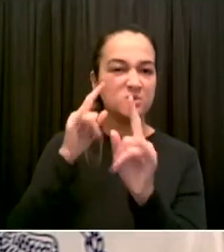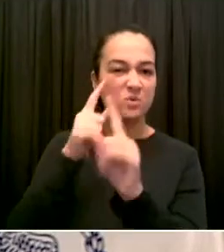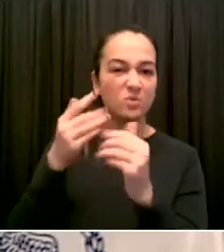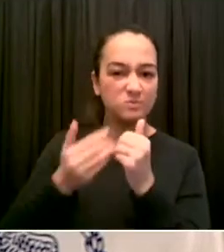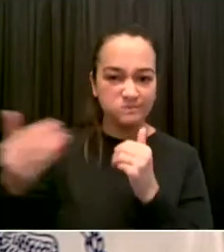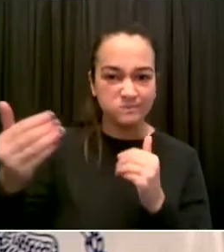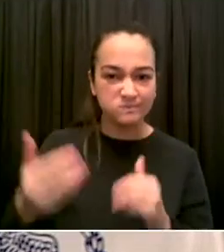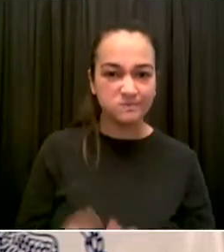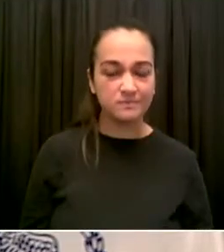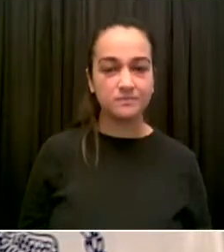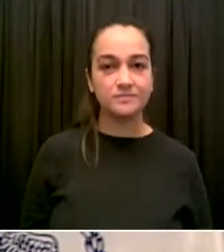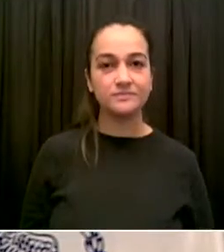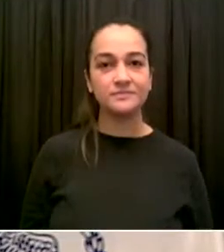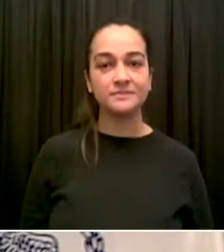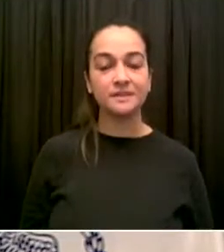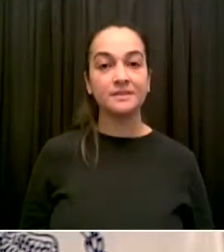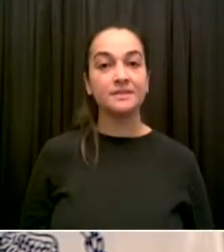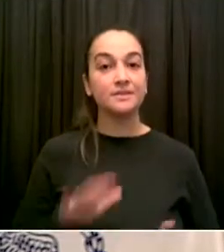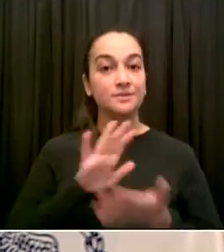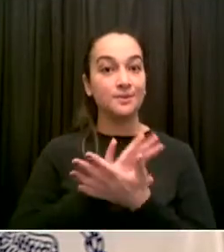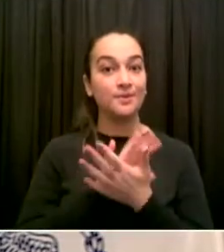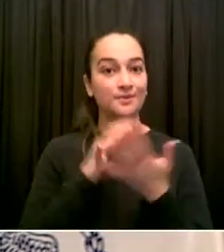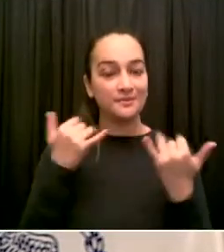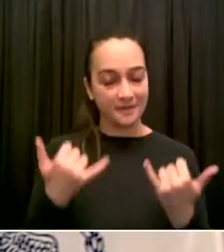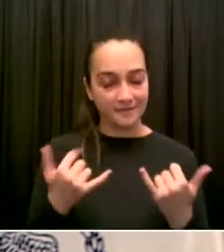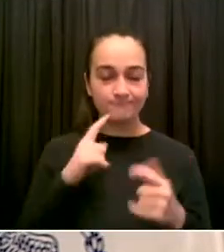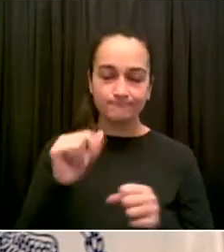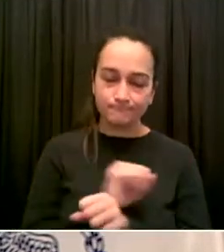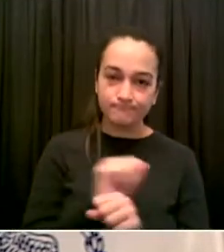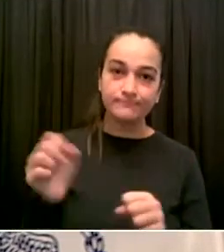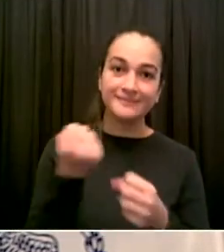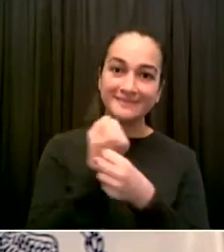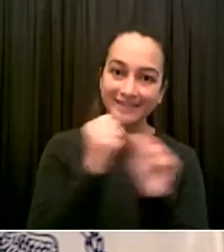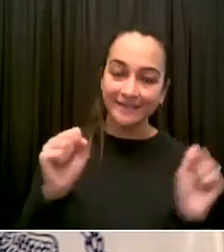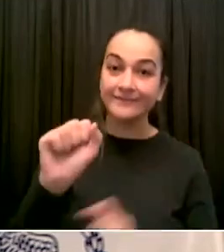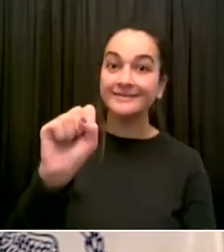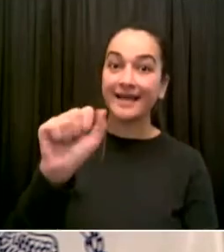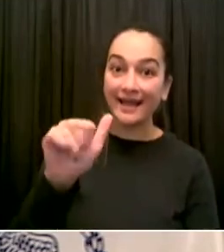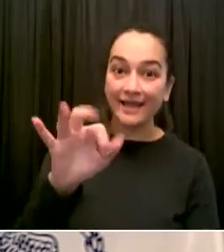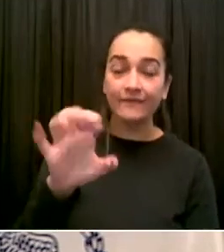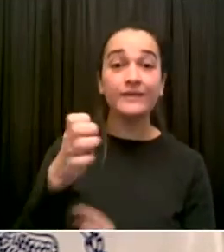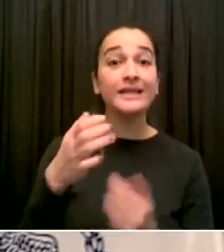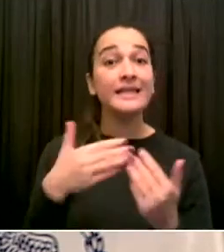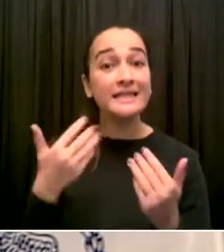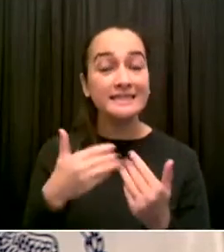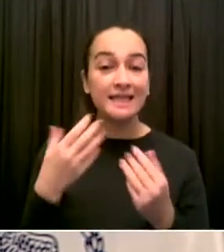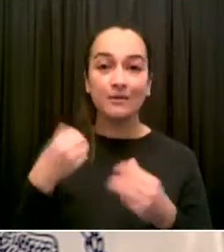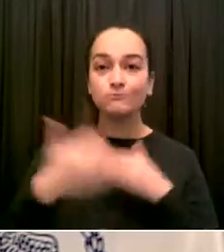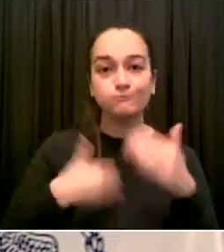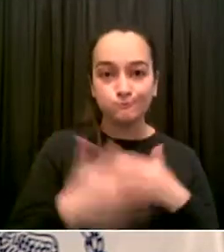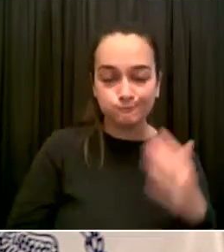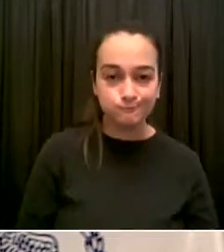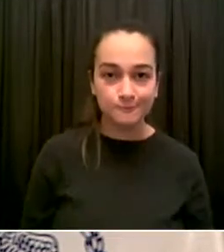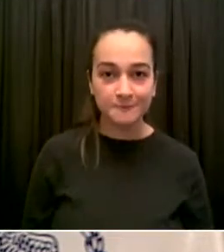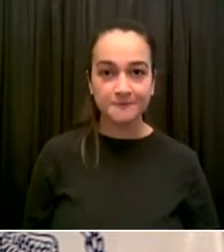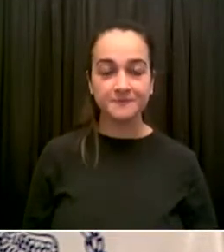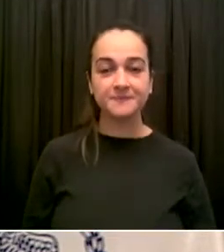THE REASON WE ARE ABLE TO DO IT IS BECAUSE OUR SCHOOLS ARE SAFE. BECAUSE OF ALL THE WORK THAT